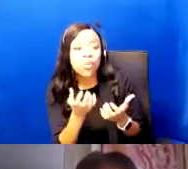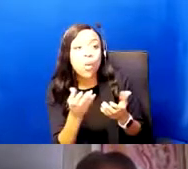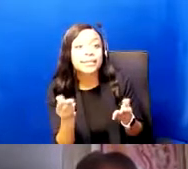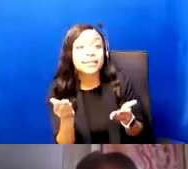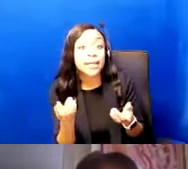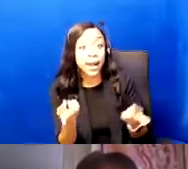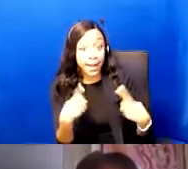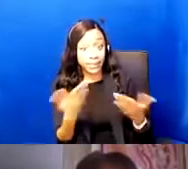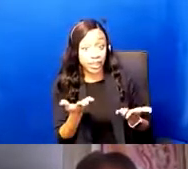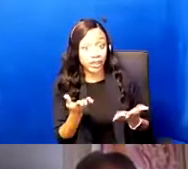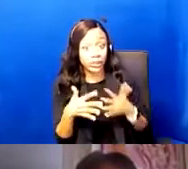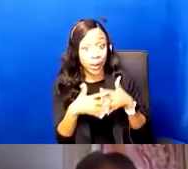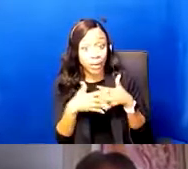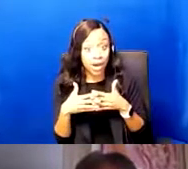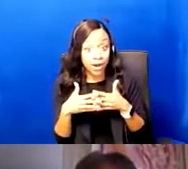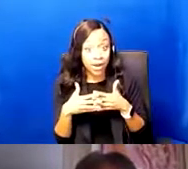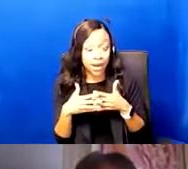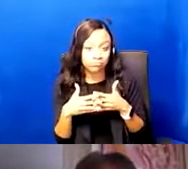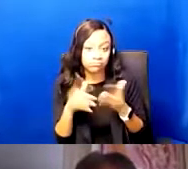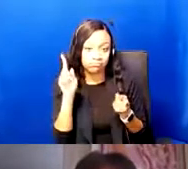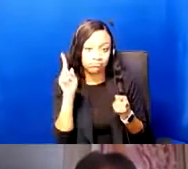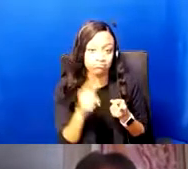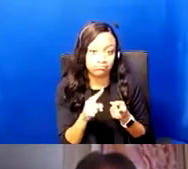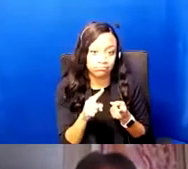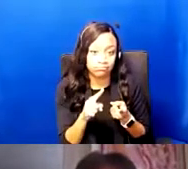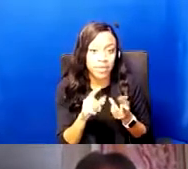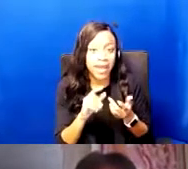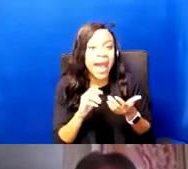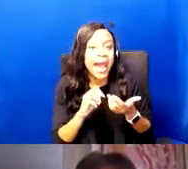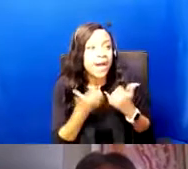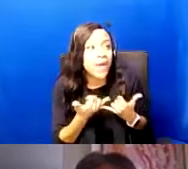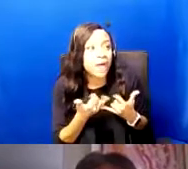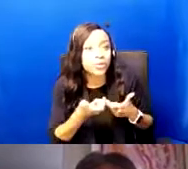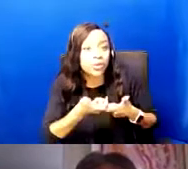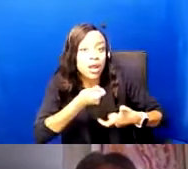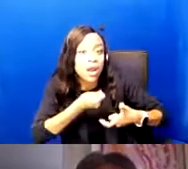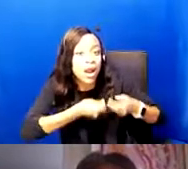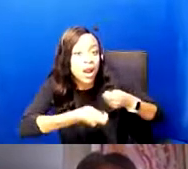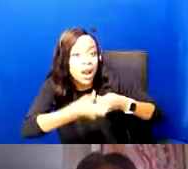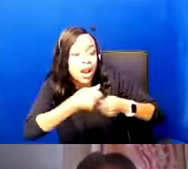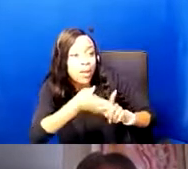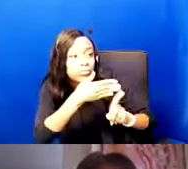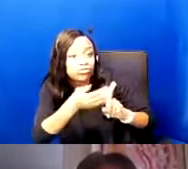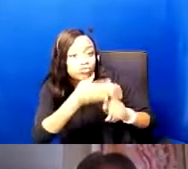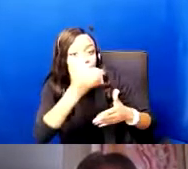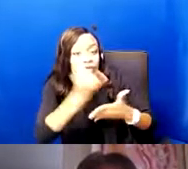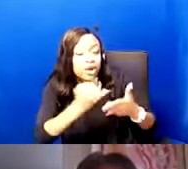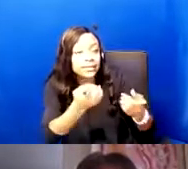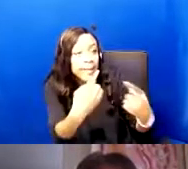How are we going to entice artists to come to the States? And what can we do to make touring in America, a valuable